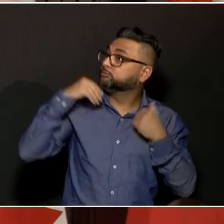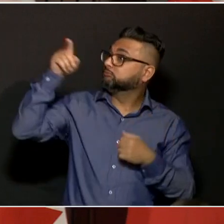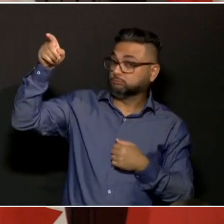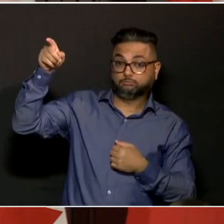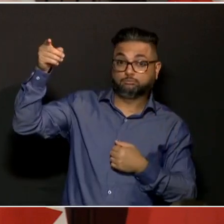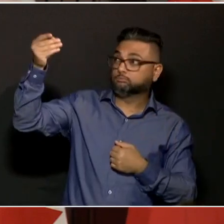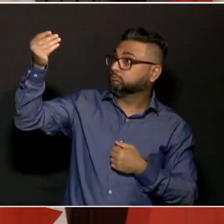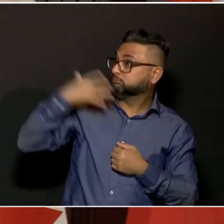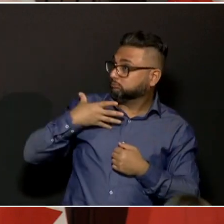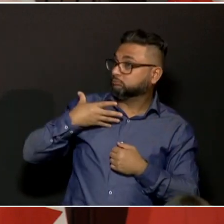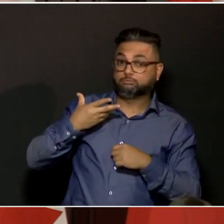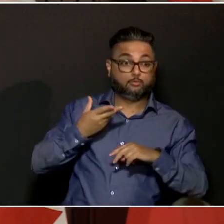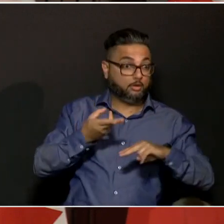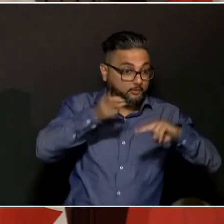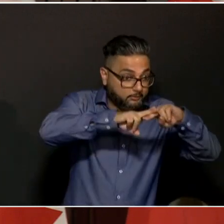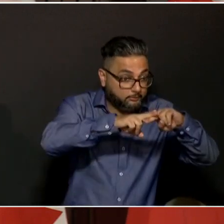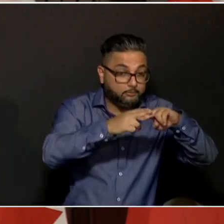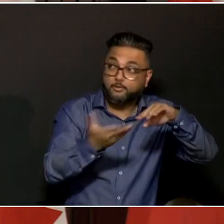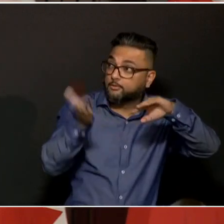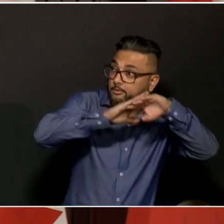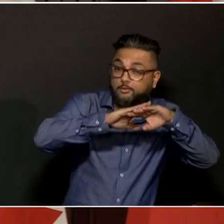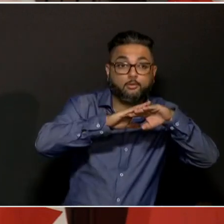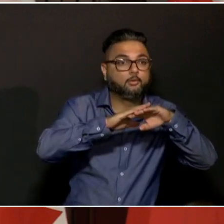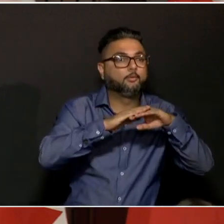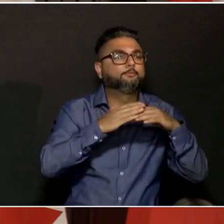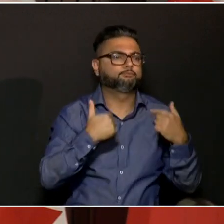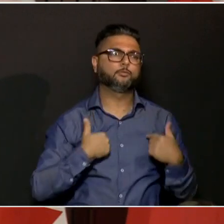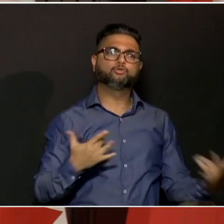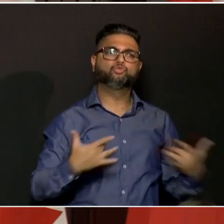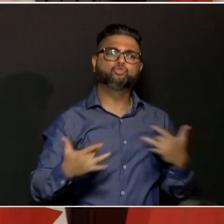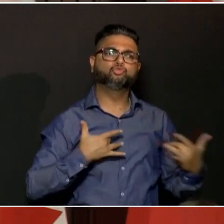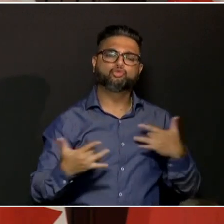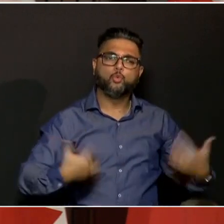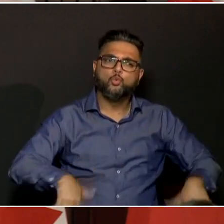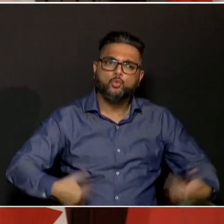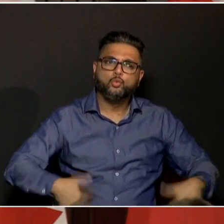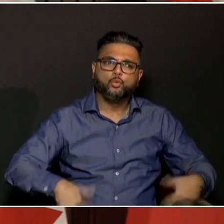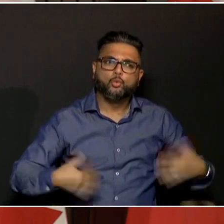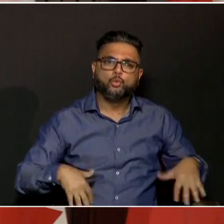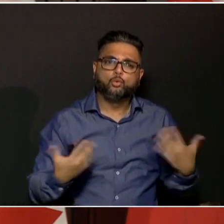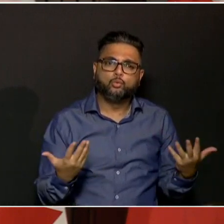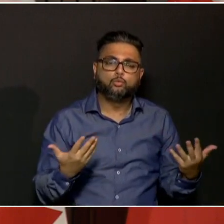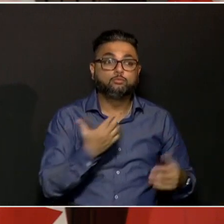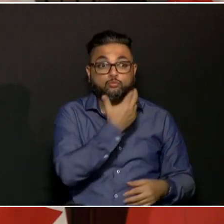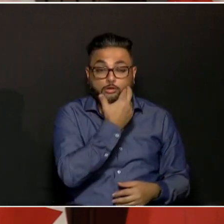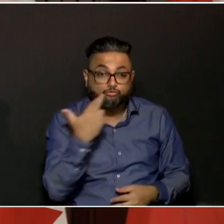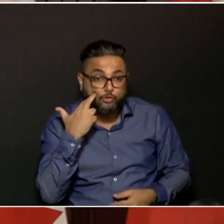I think it does the influx of cases and as a Minister said we have seen doubling of cases